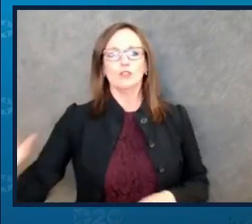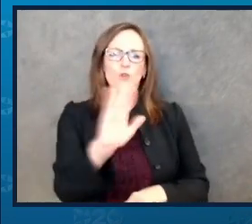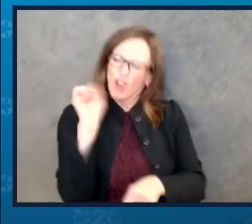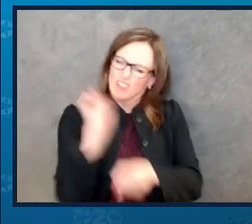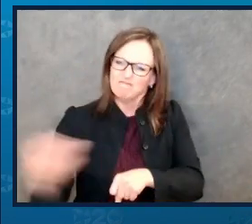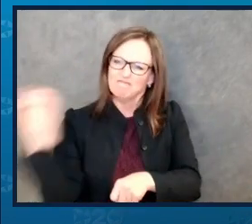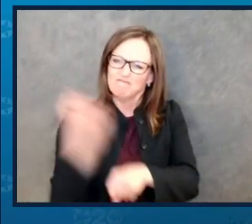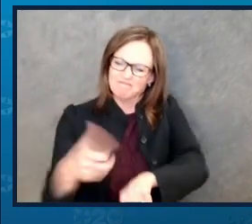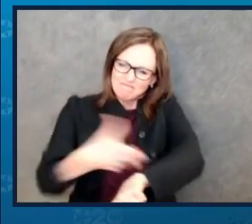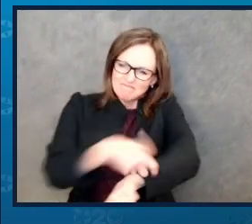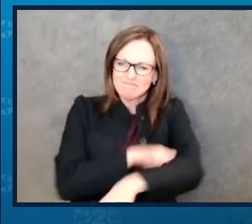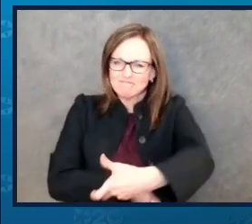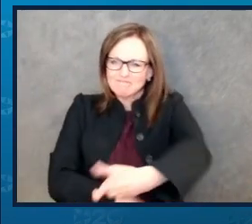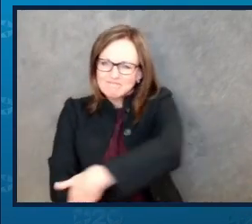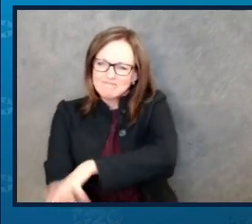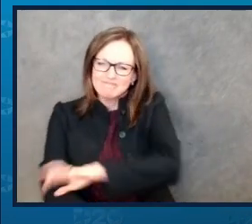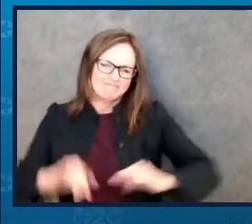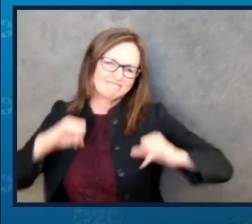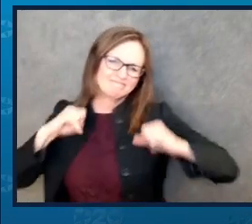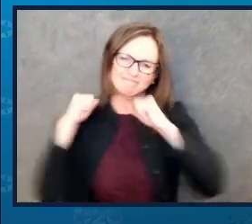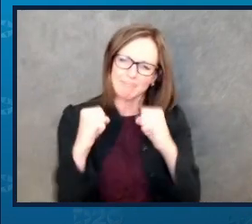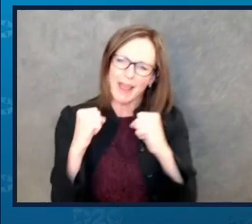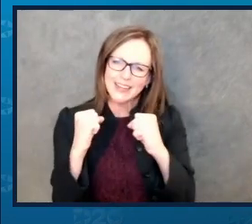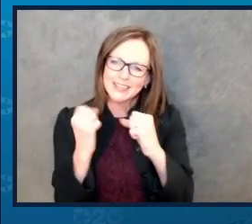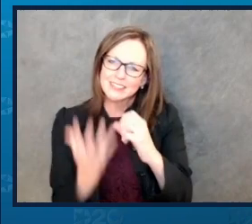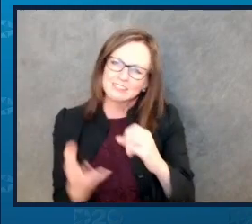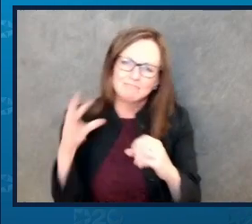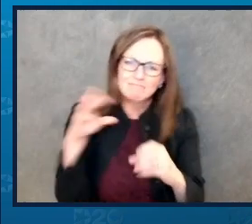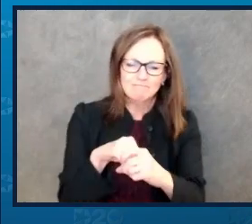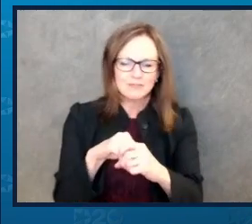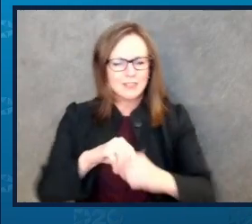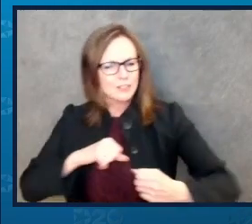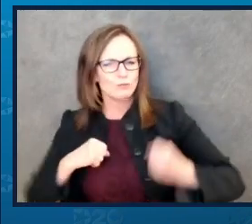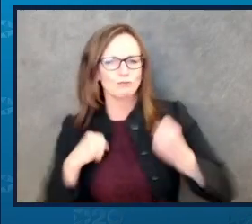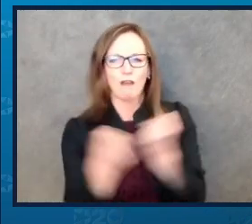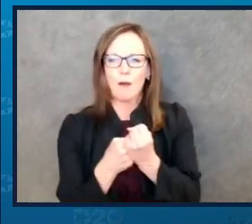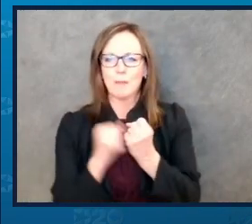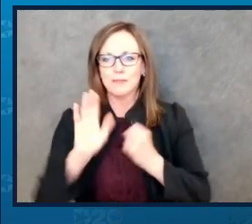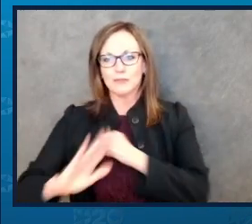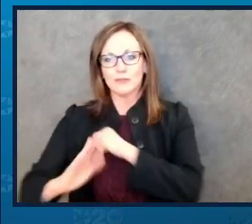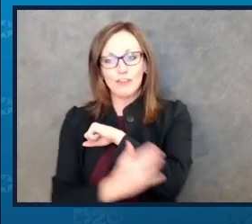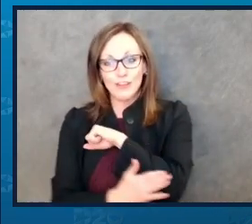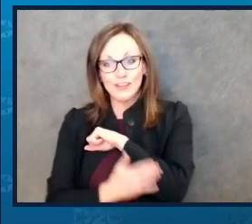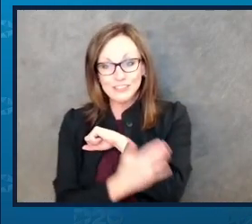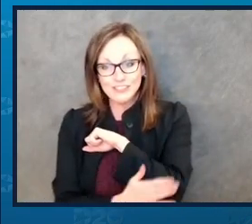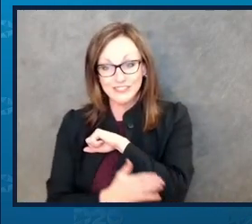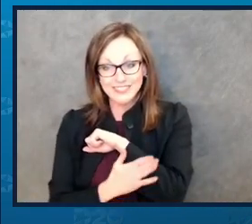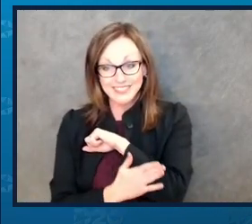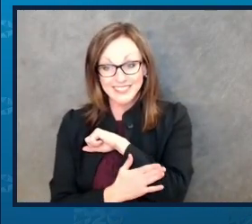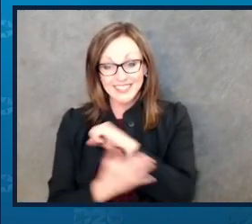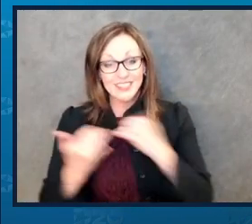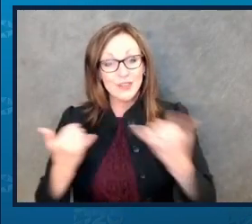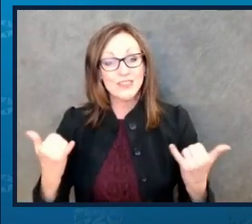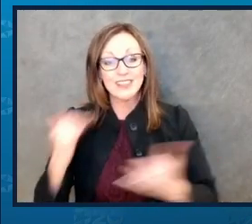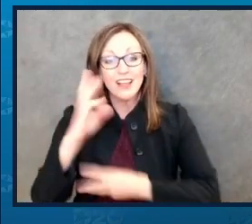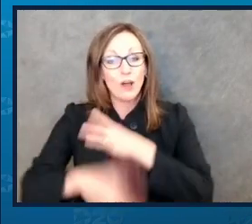HELPS US CREATE THAT MORE